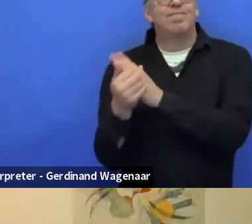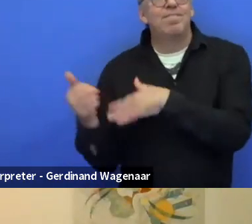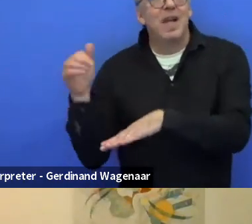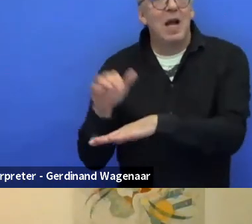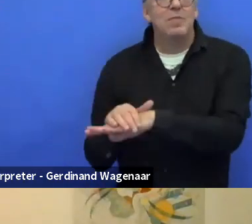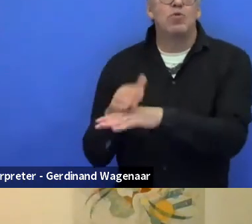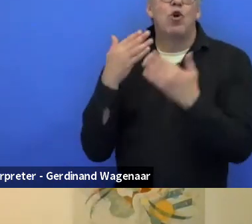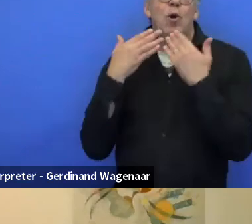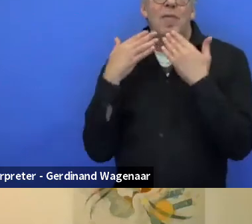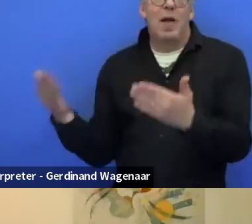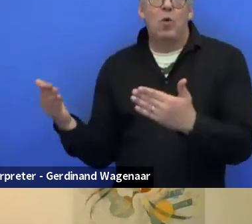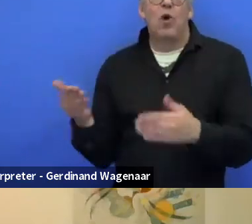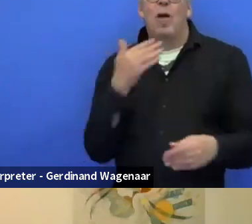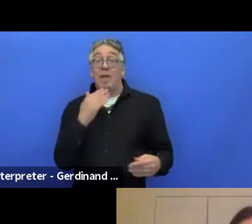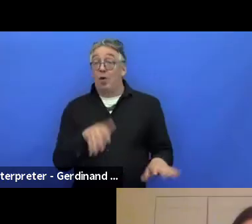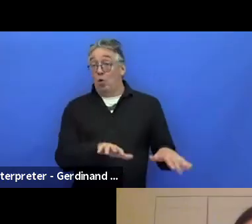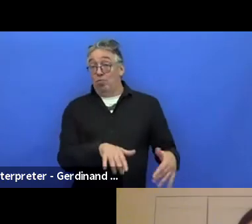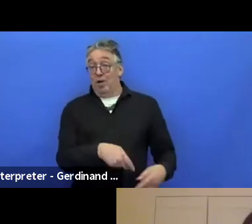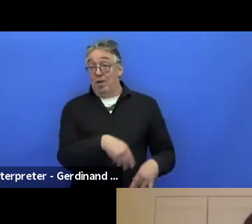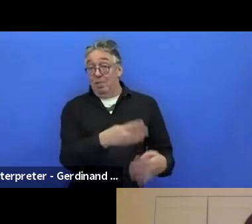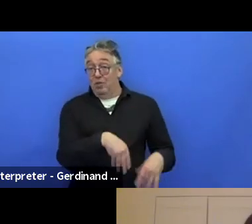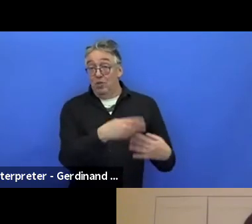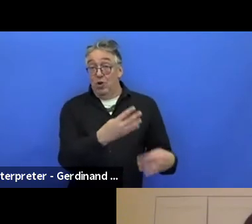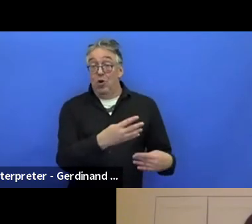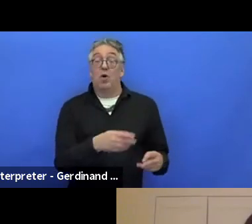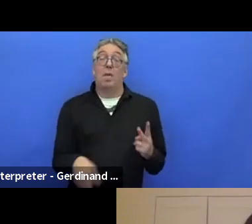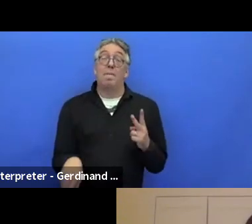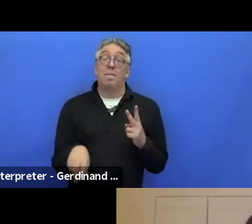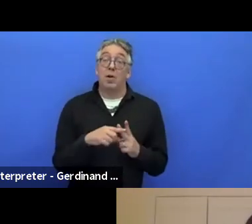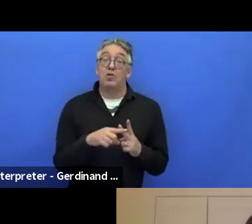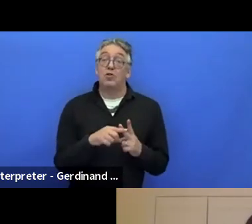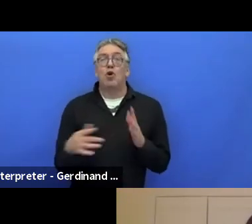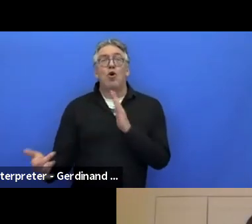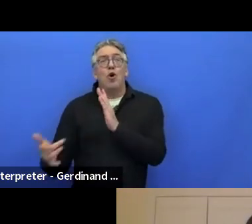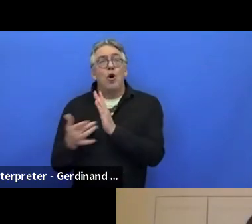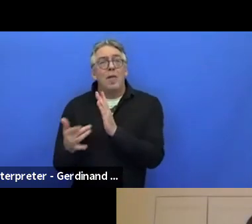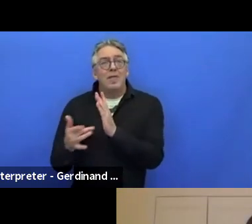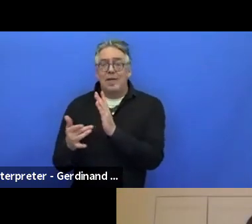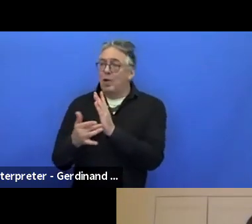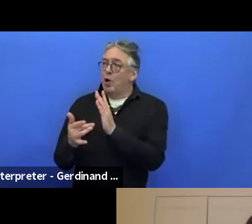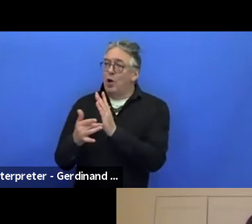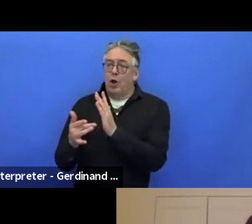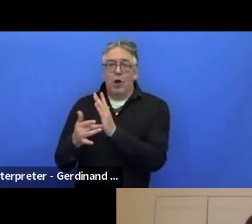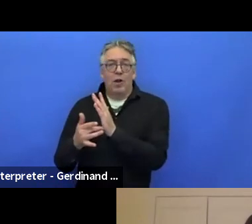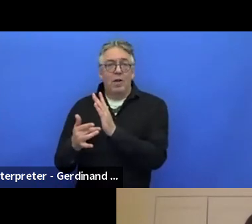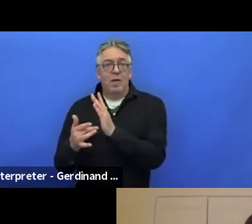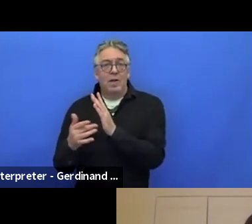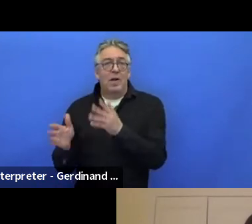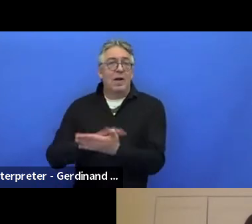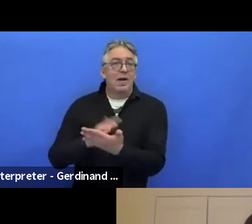to our captioner and to also our technical setup that we could have captioning and interpreting.